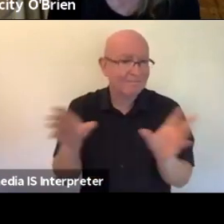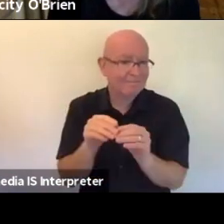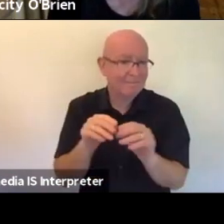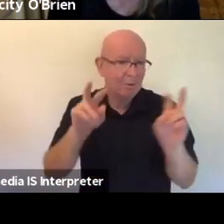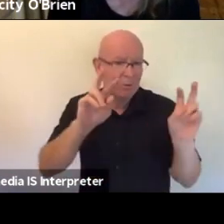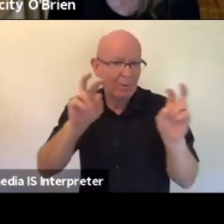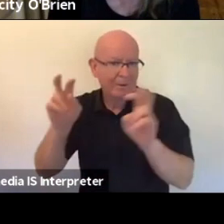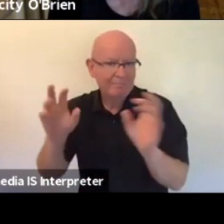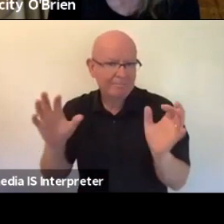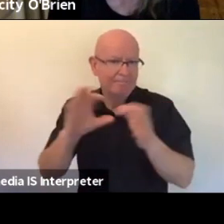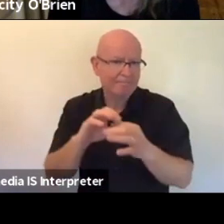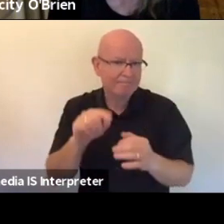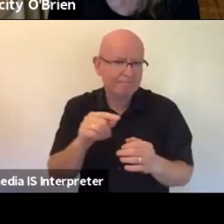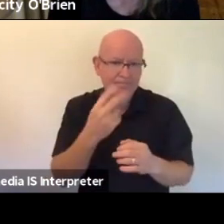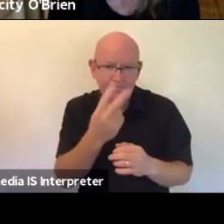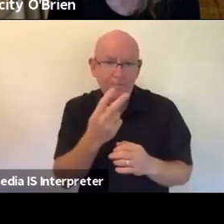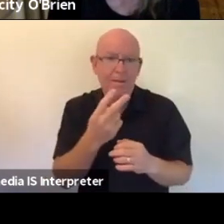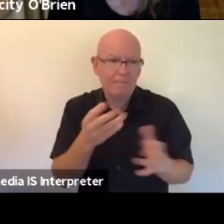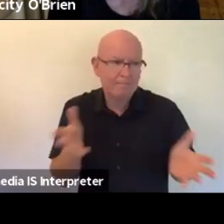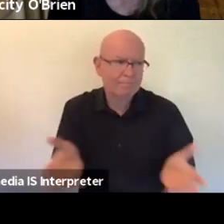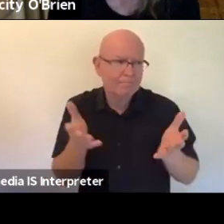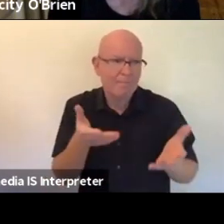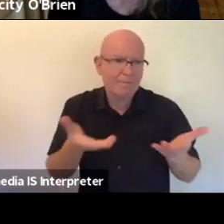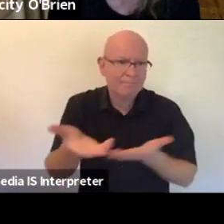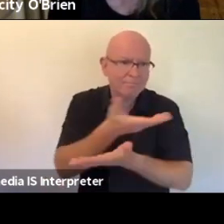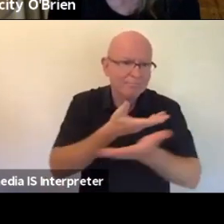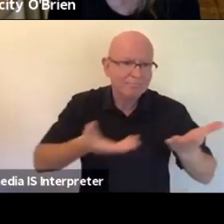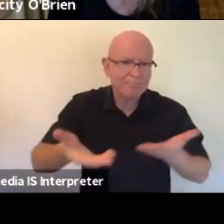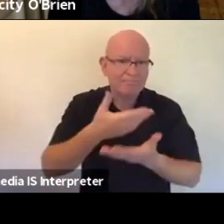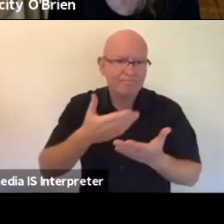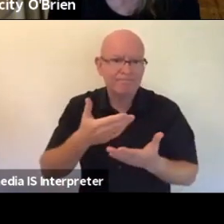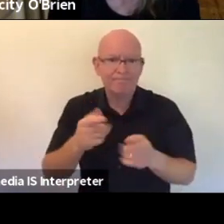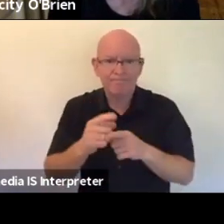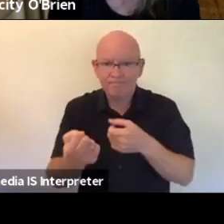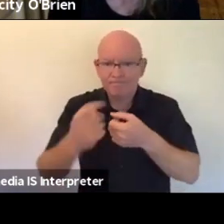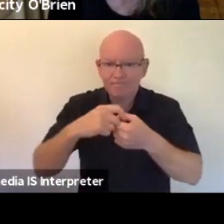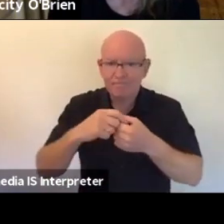and social protection responses. So don’t forget to register. And you should be able to do that in the chatbox